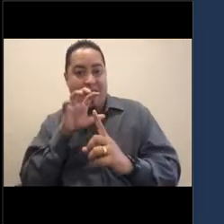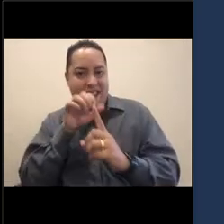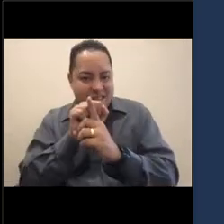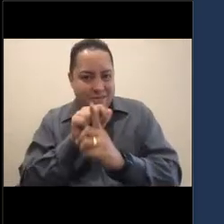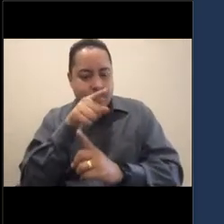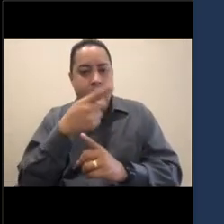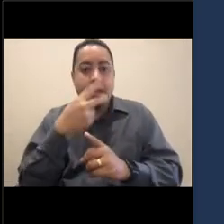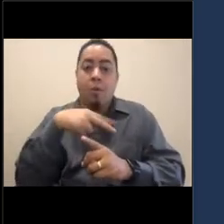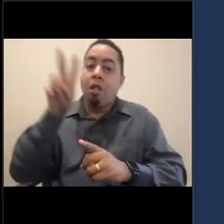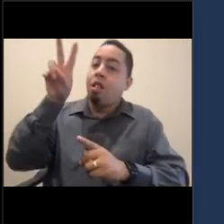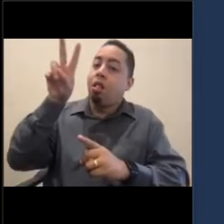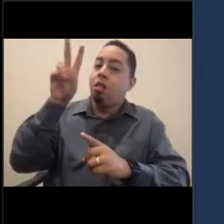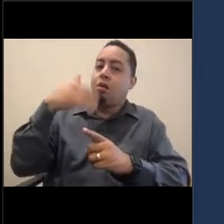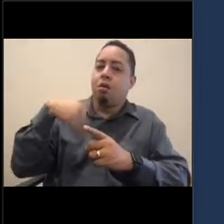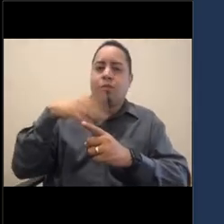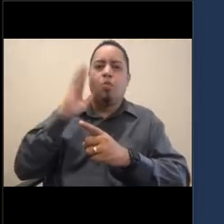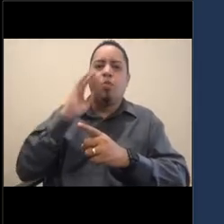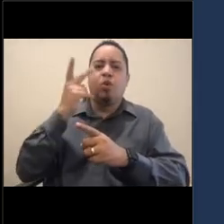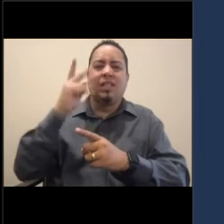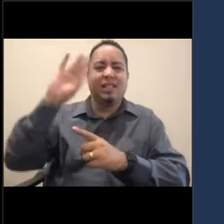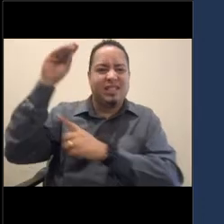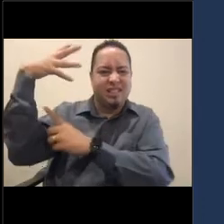And so that white helps the dish camouflage from the bottom.